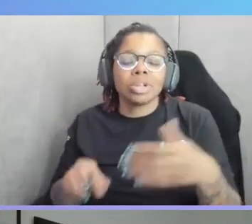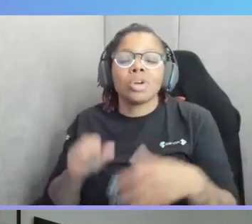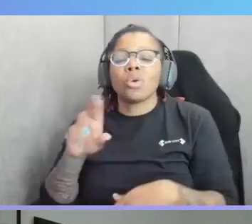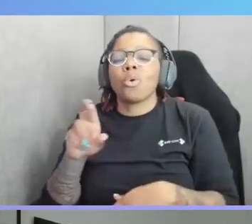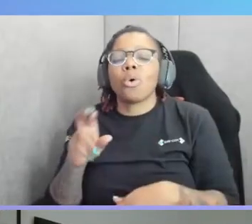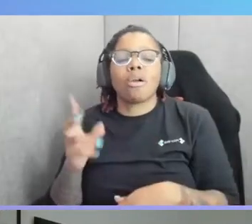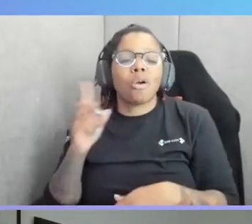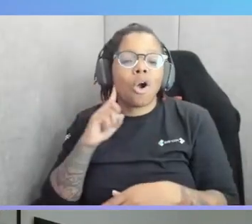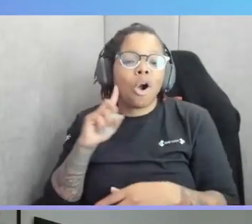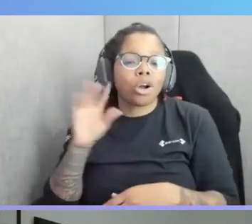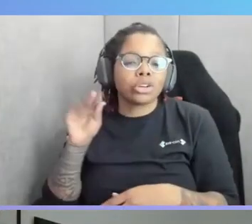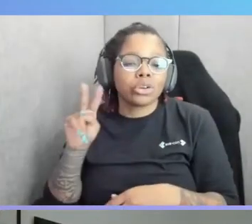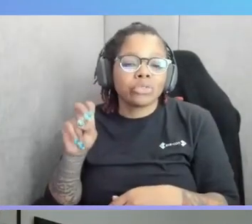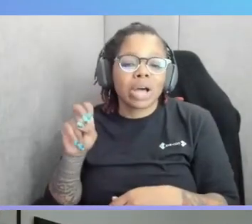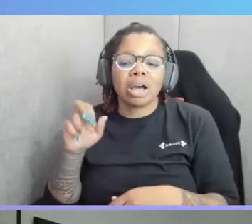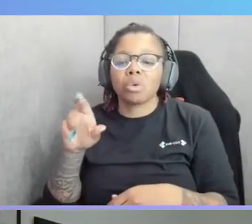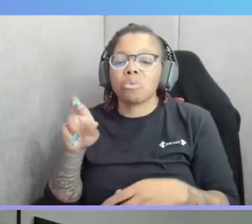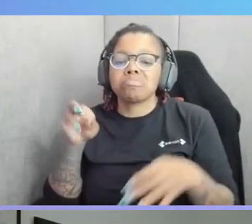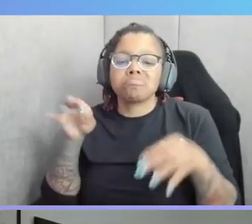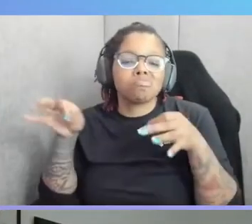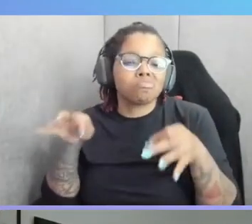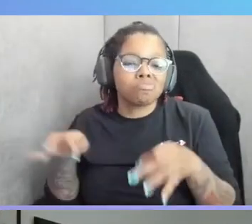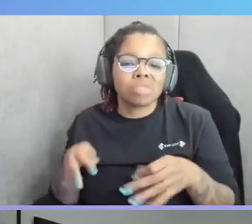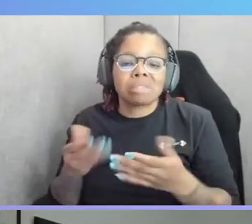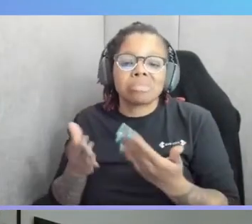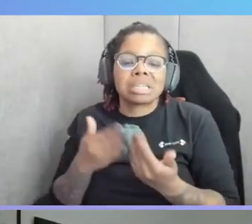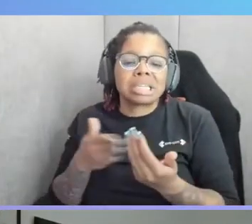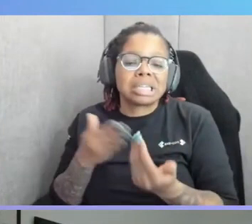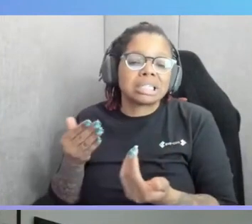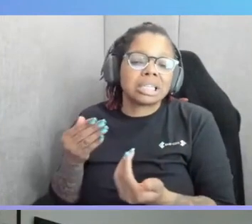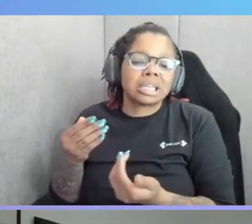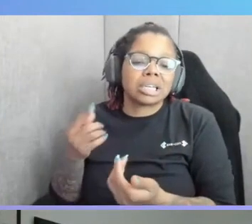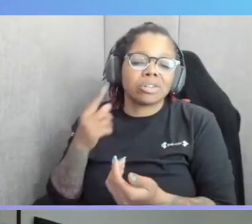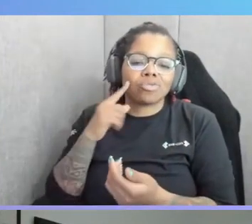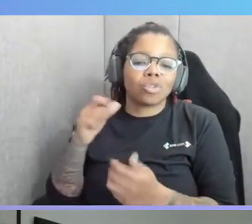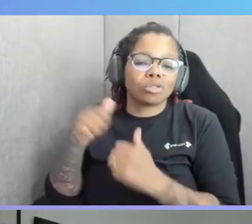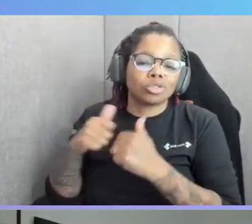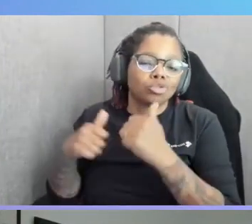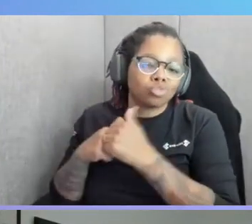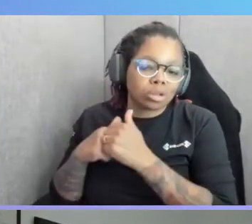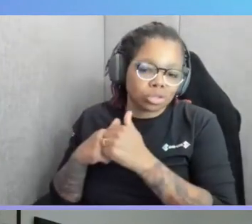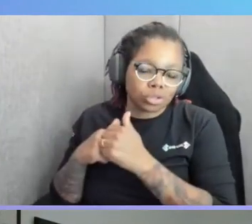would be easier to navigate in a structure and format. So those